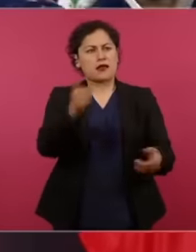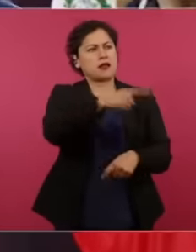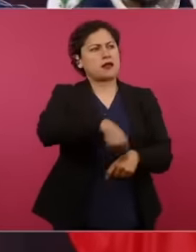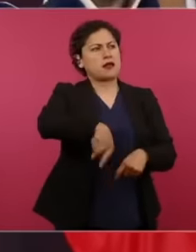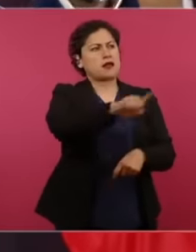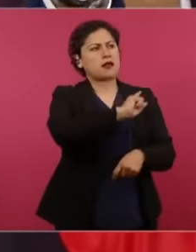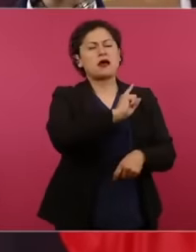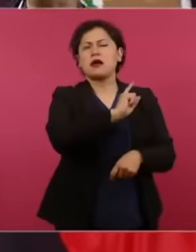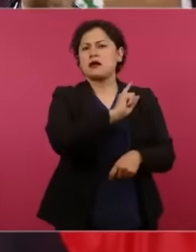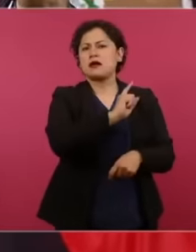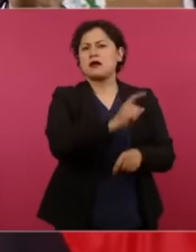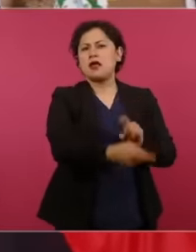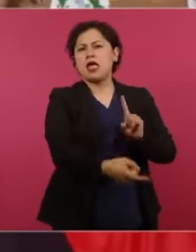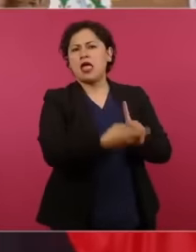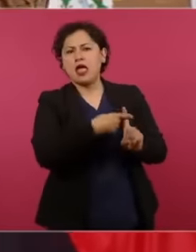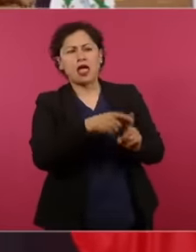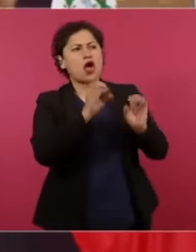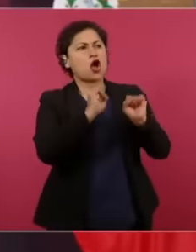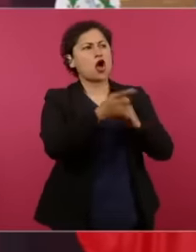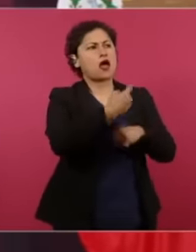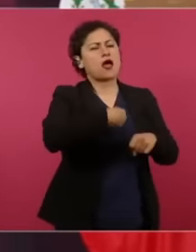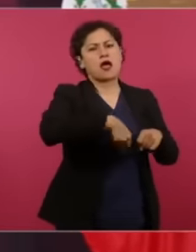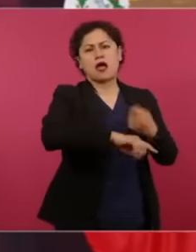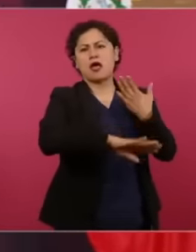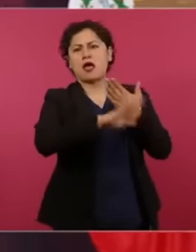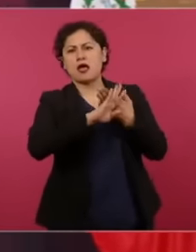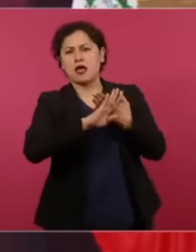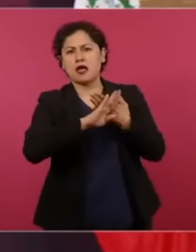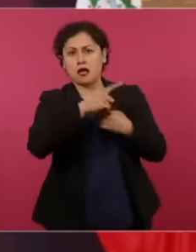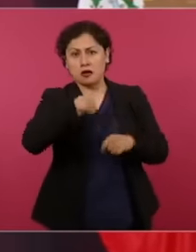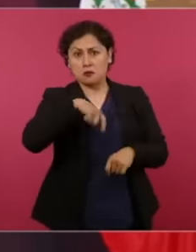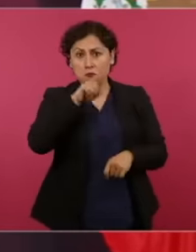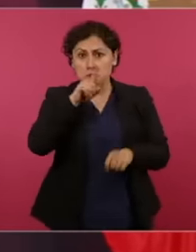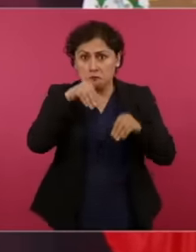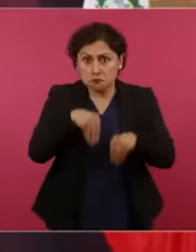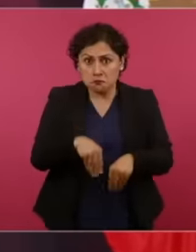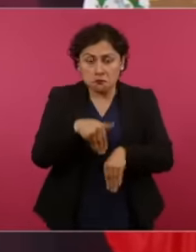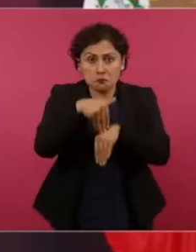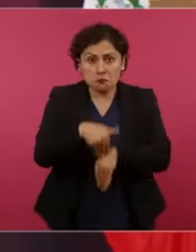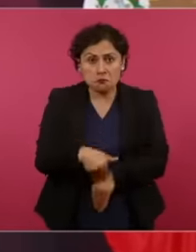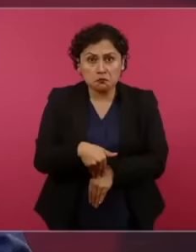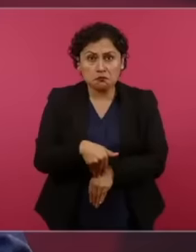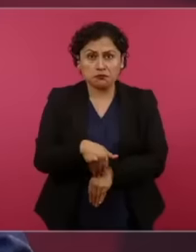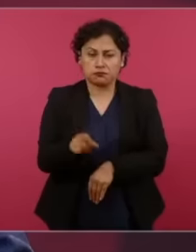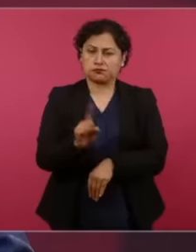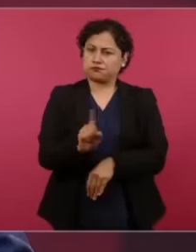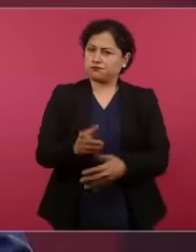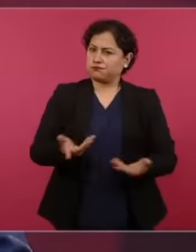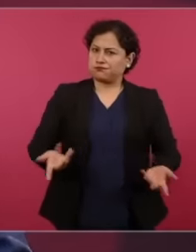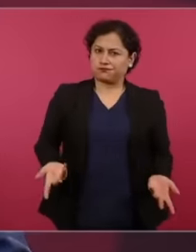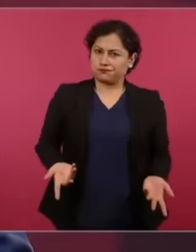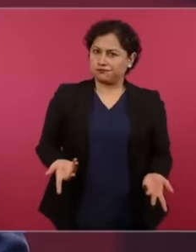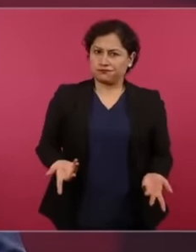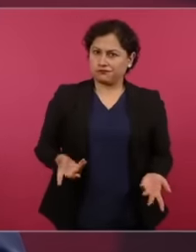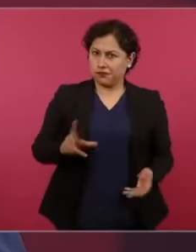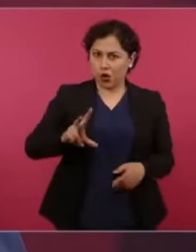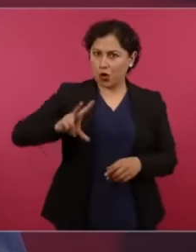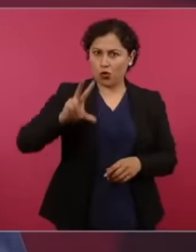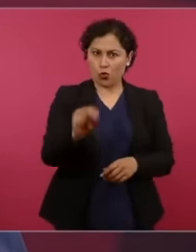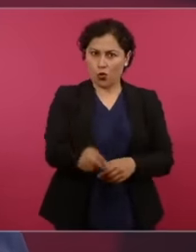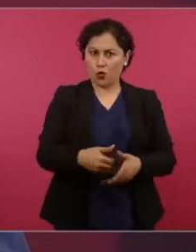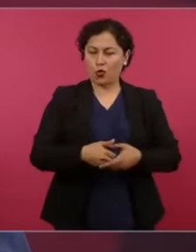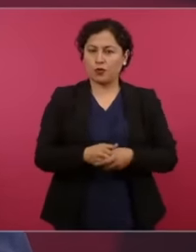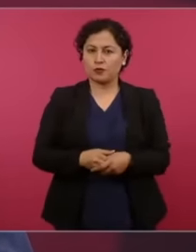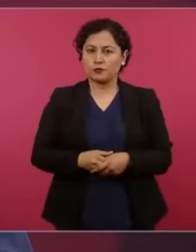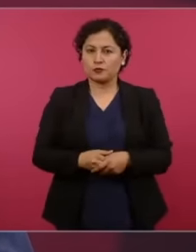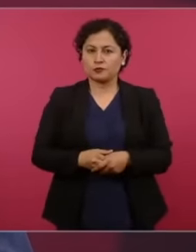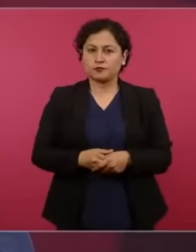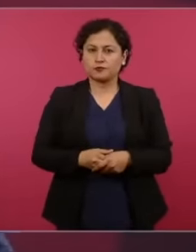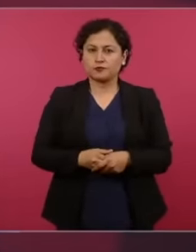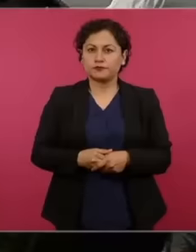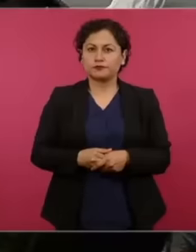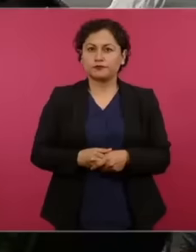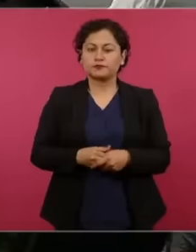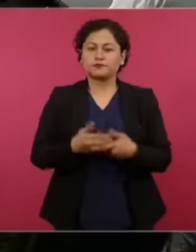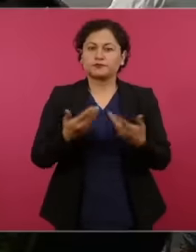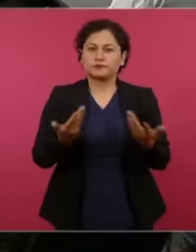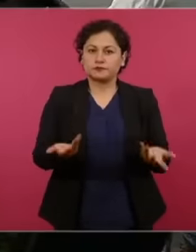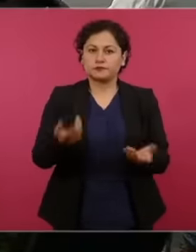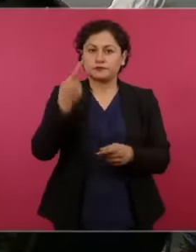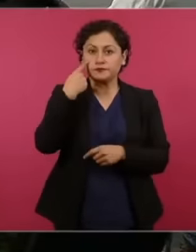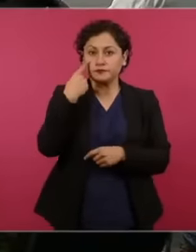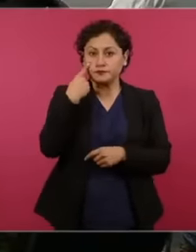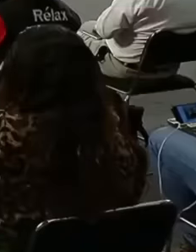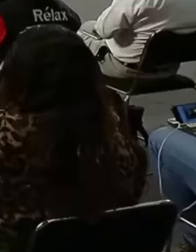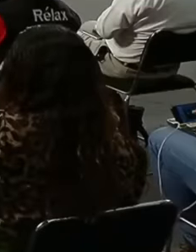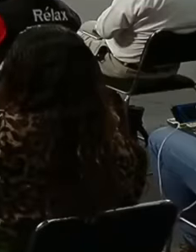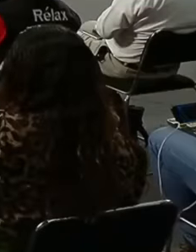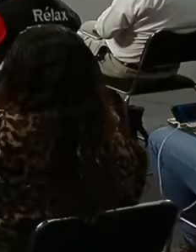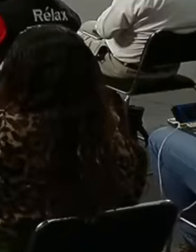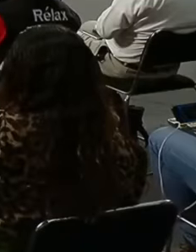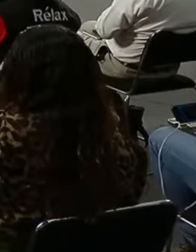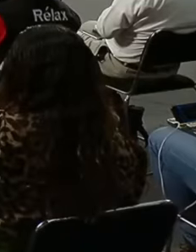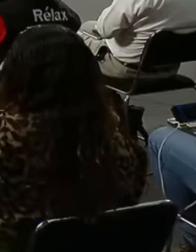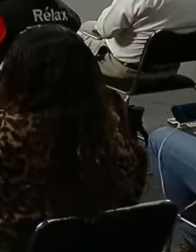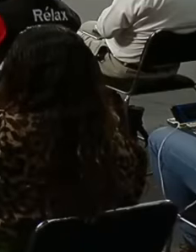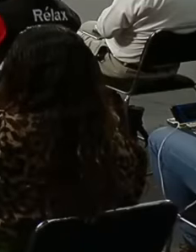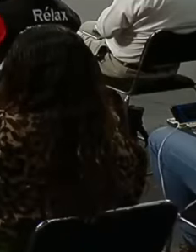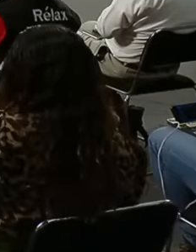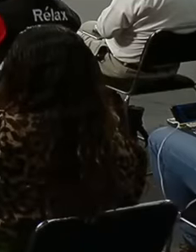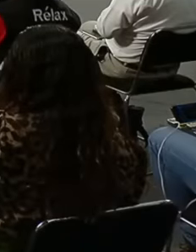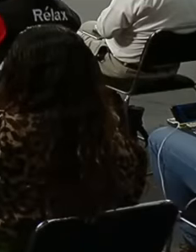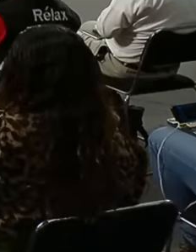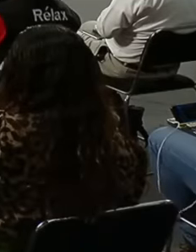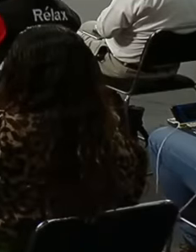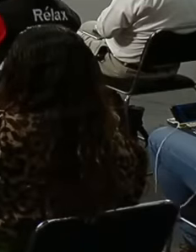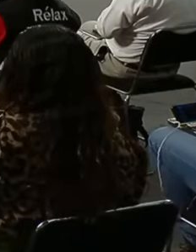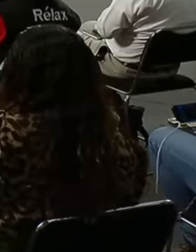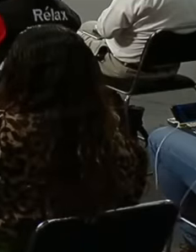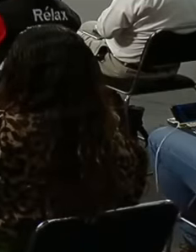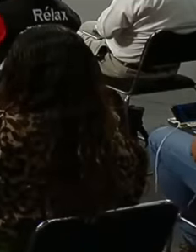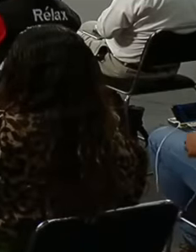silent. not good Well, it turns out that the director of Pemex informs me. He submits